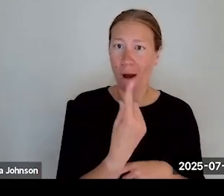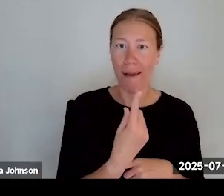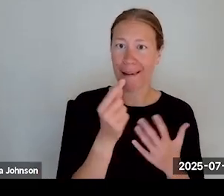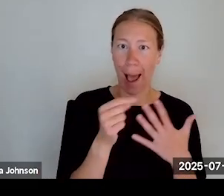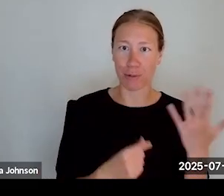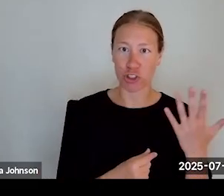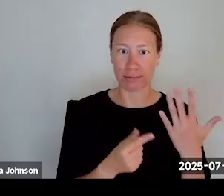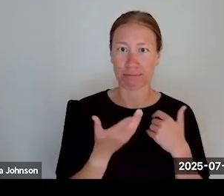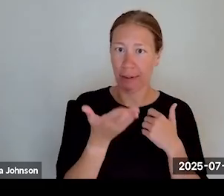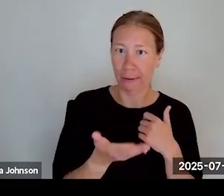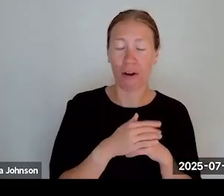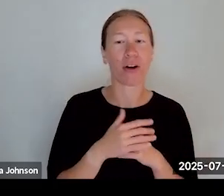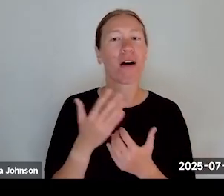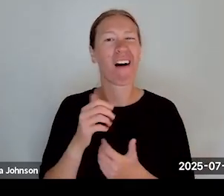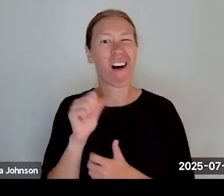to create an effective accommodation.